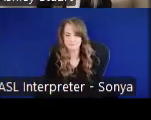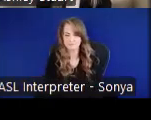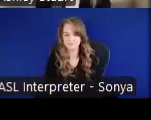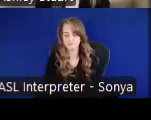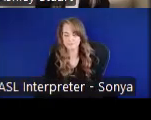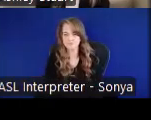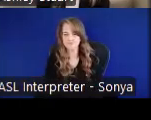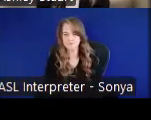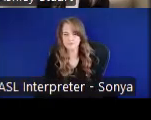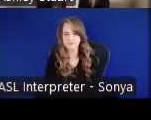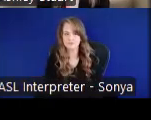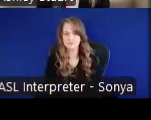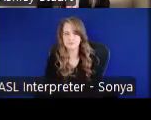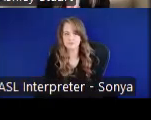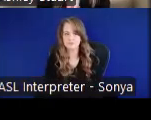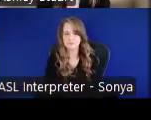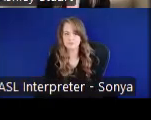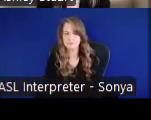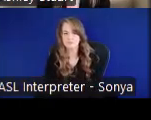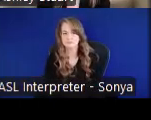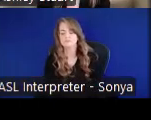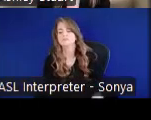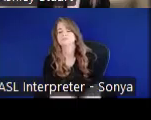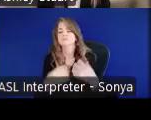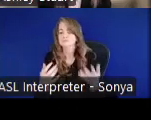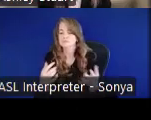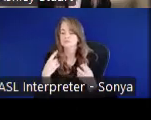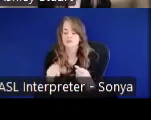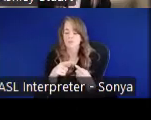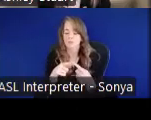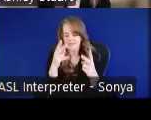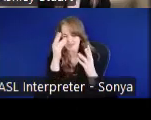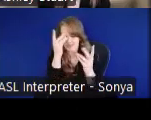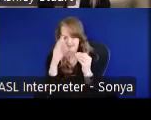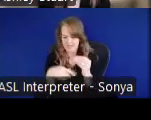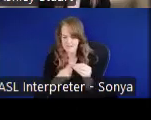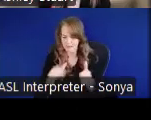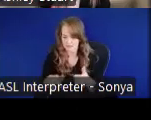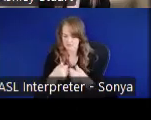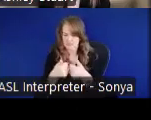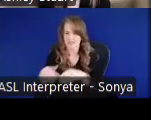When we think of challenging behavior, by current estimates,